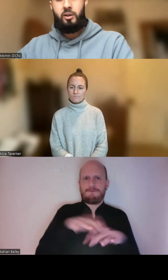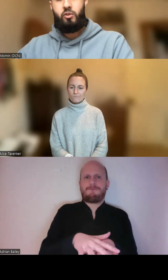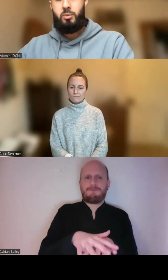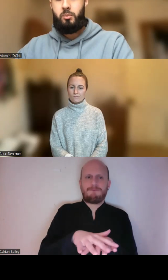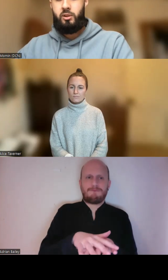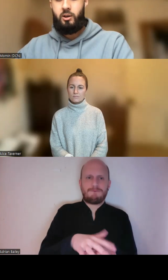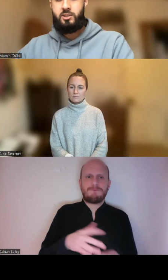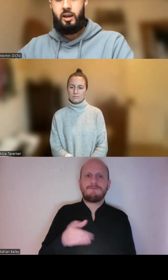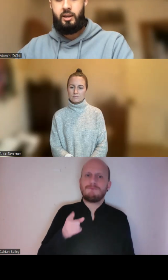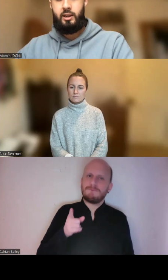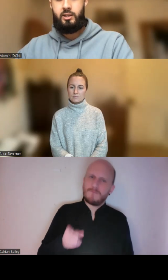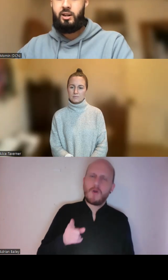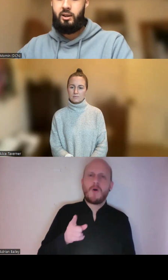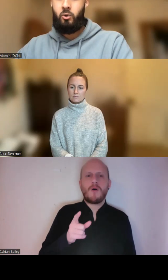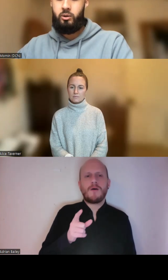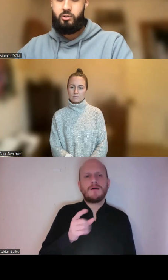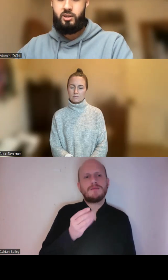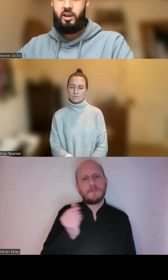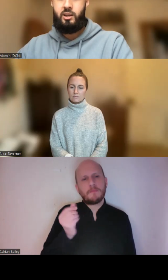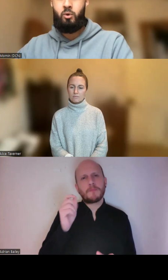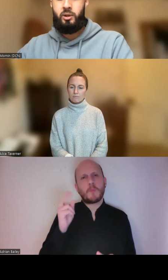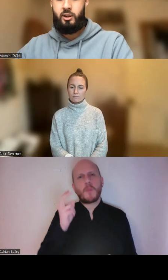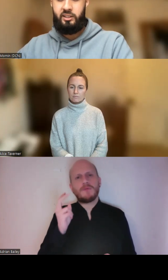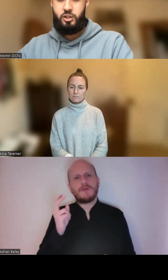and you've got people that are slightly older as well, slightly more middle-aged.